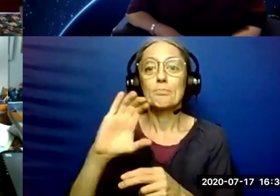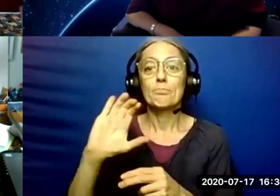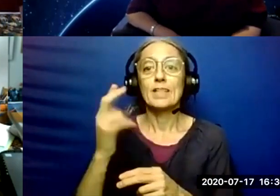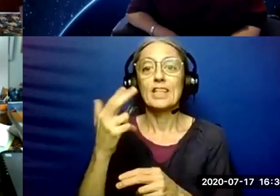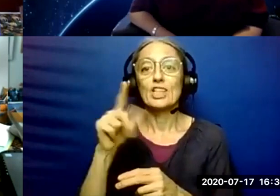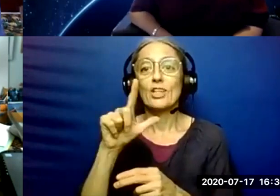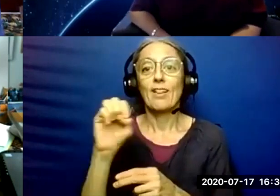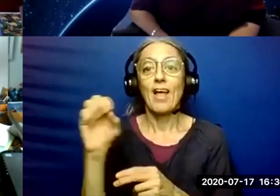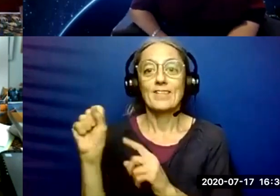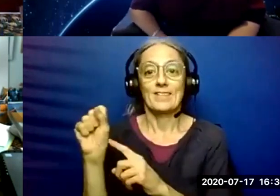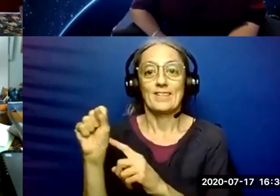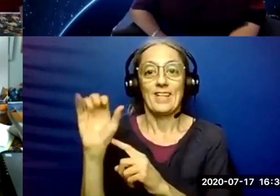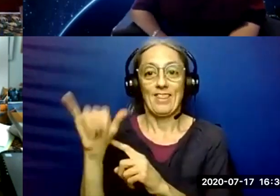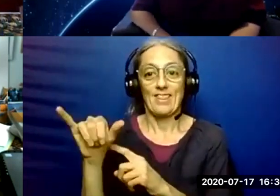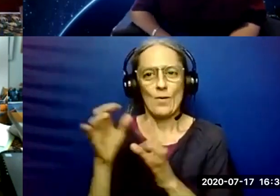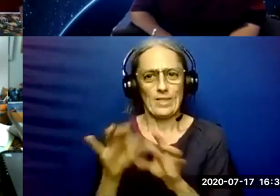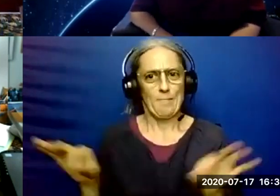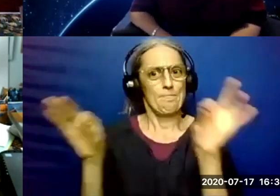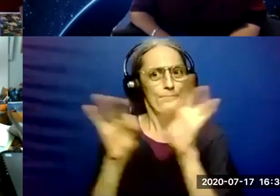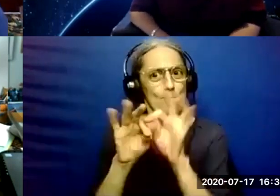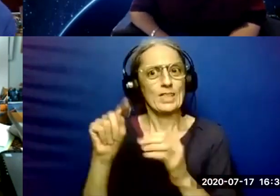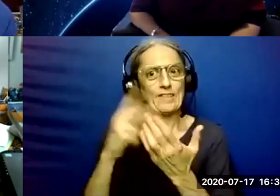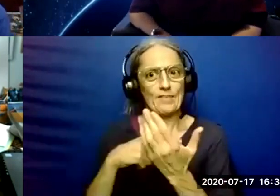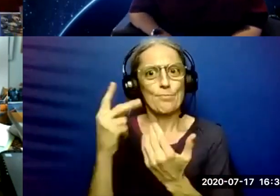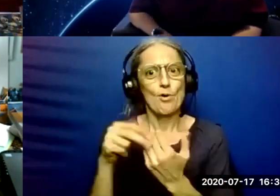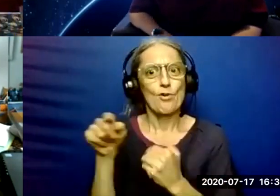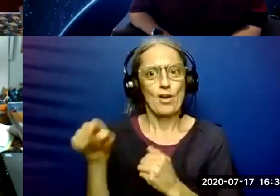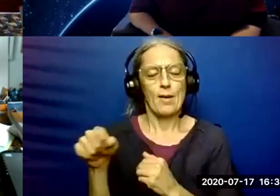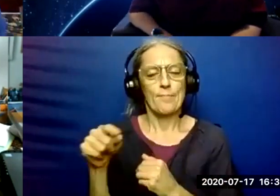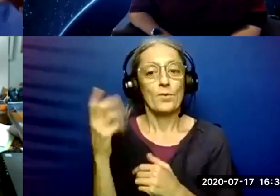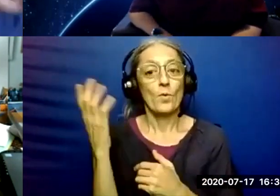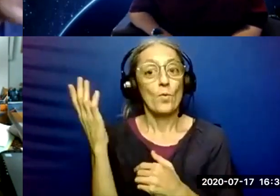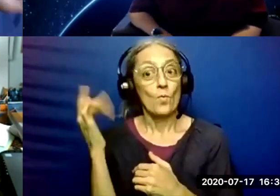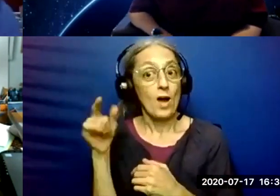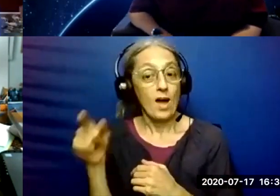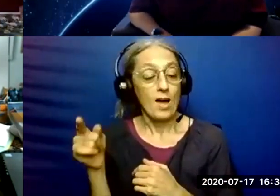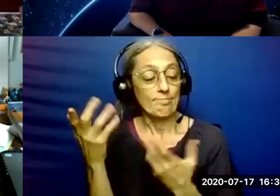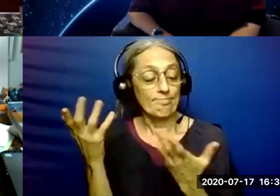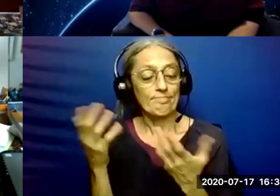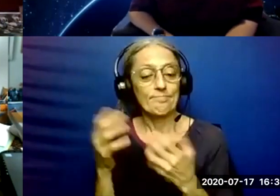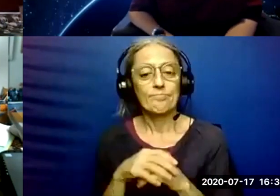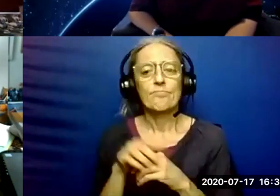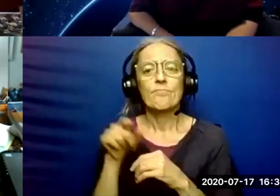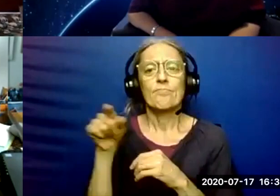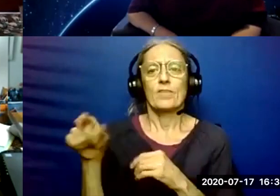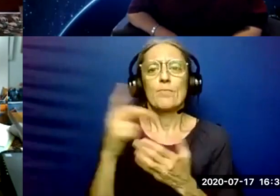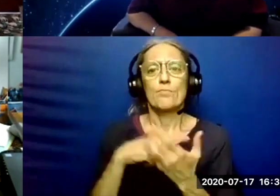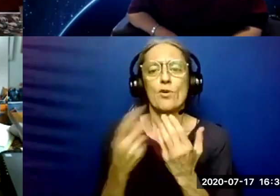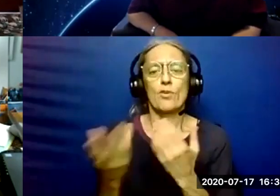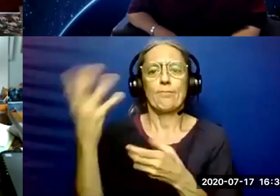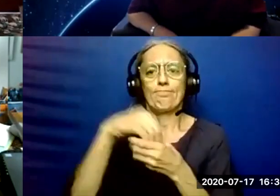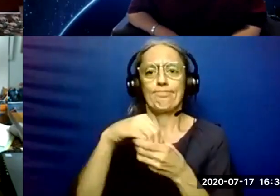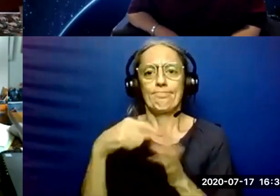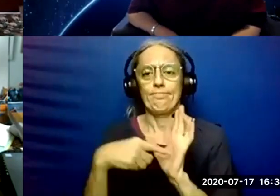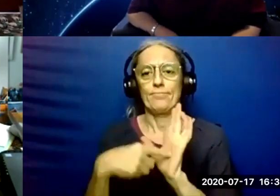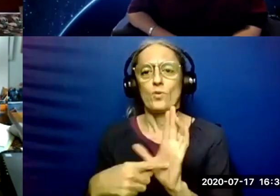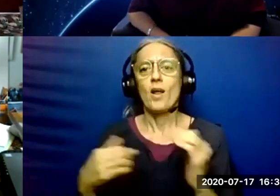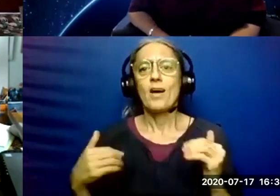because it did show a young teenager using augmentative communication.